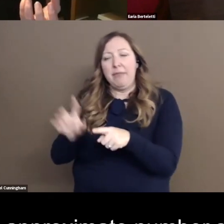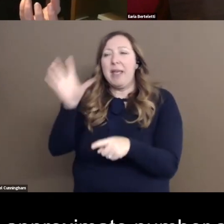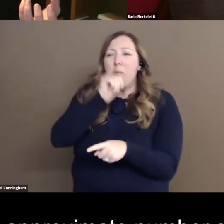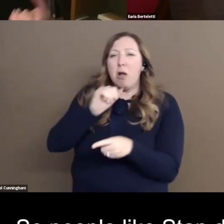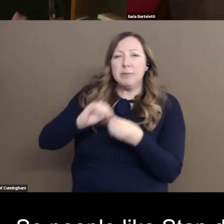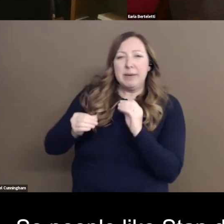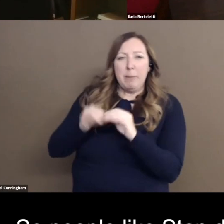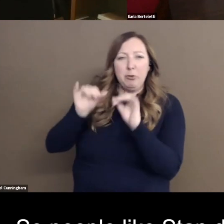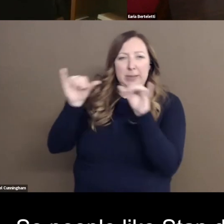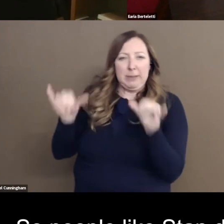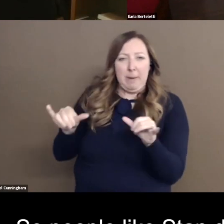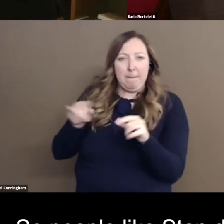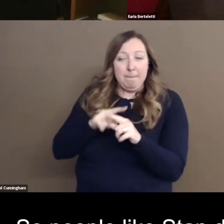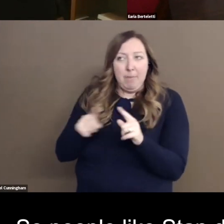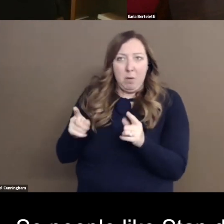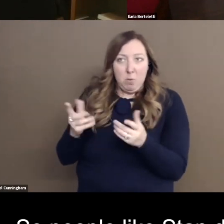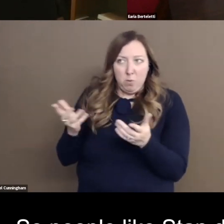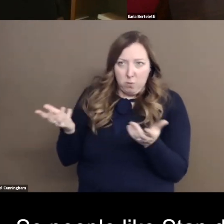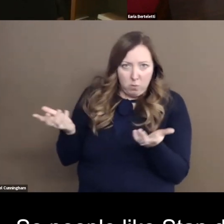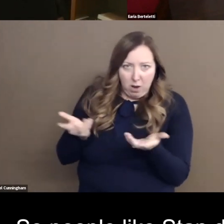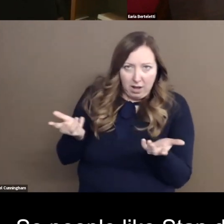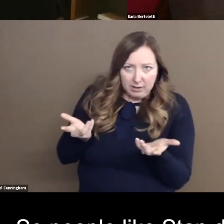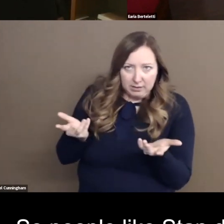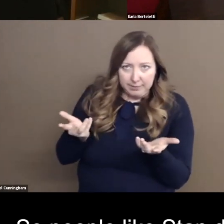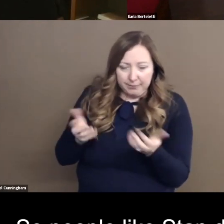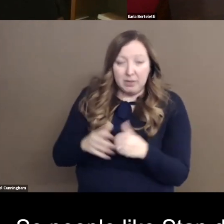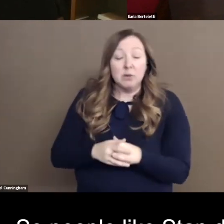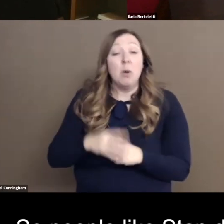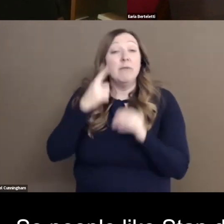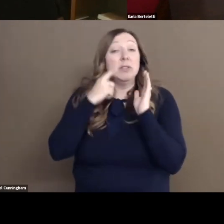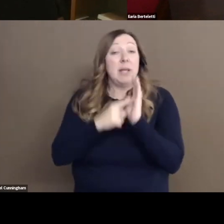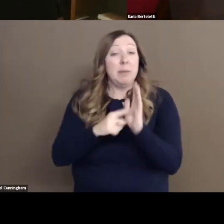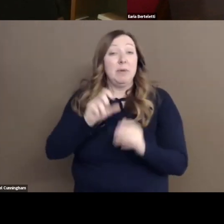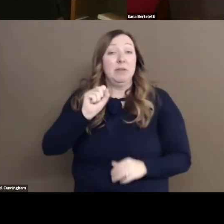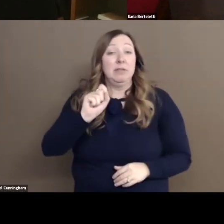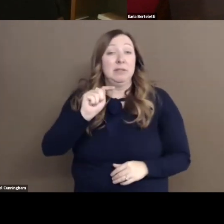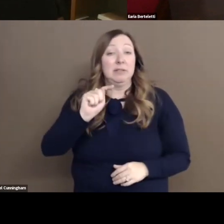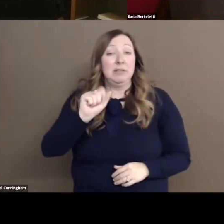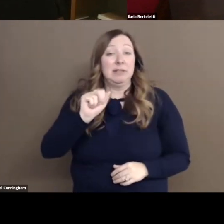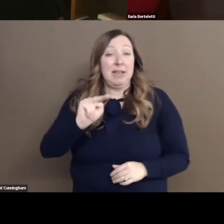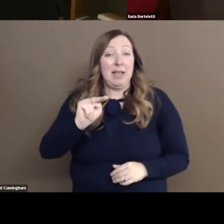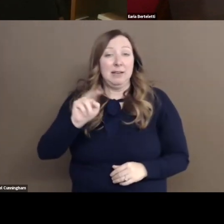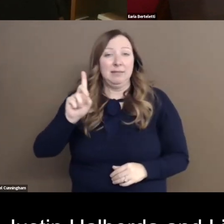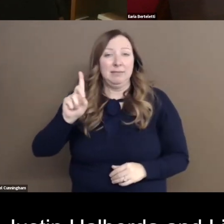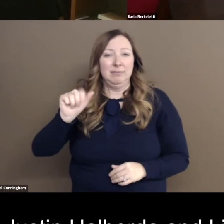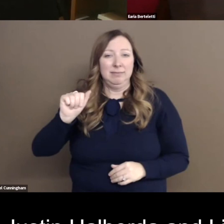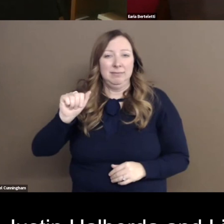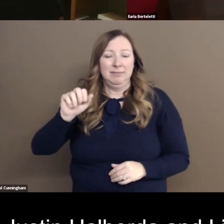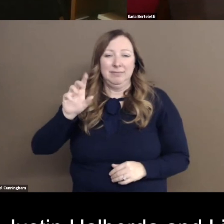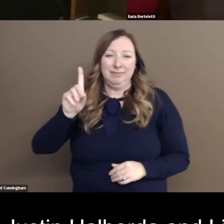what so people like stan de haan and also i think there's work from some